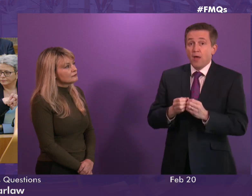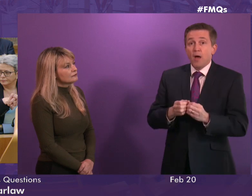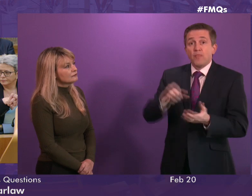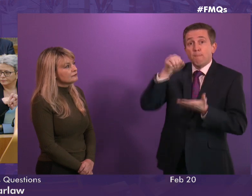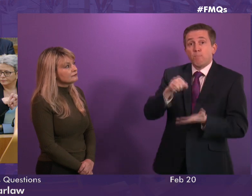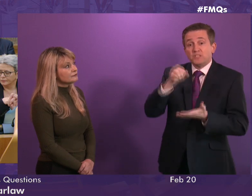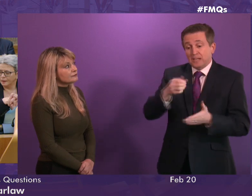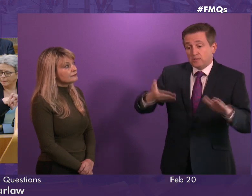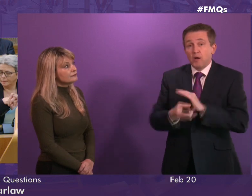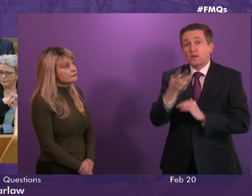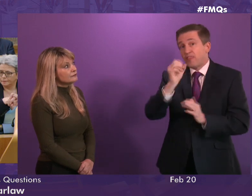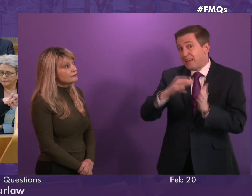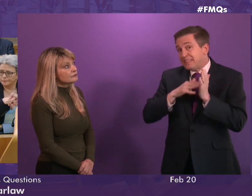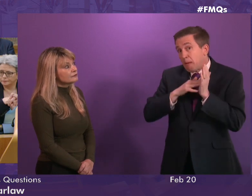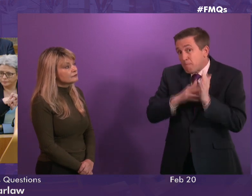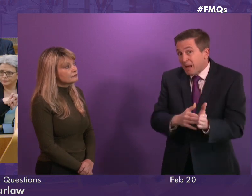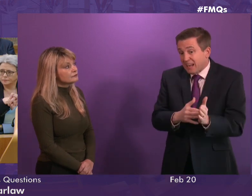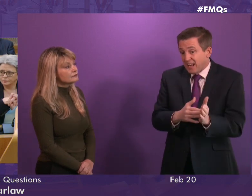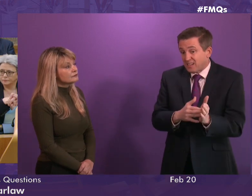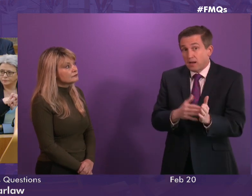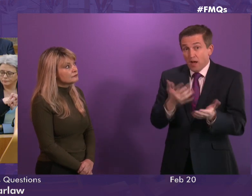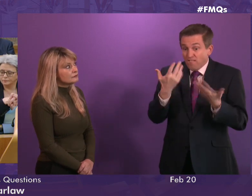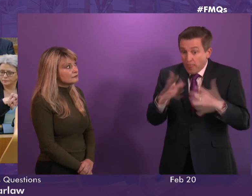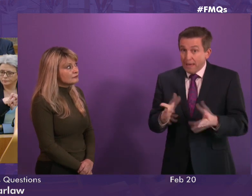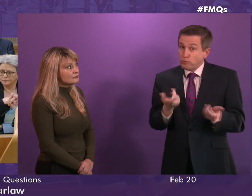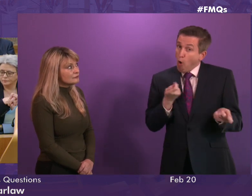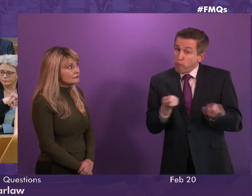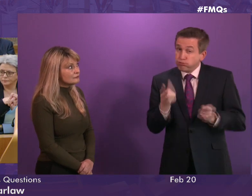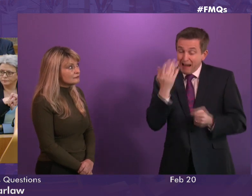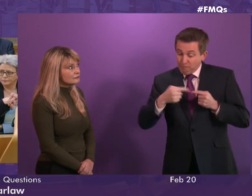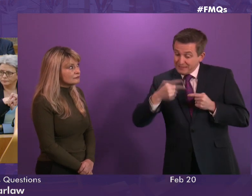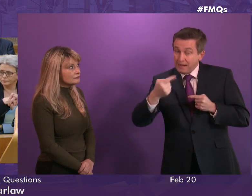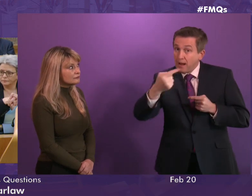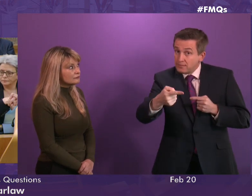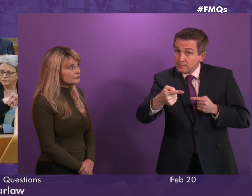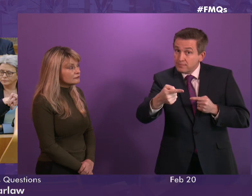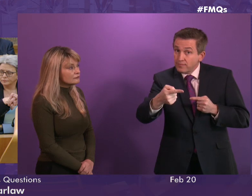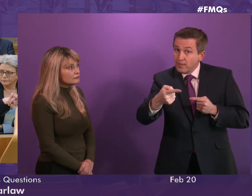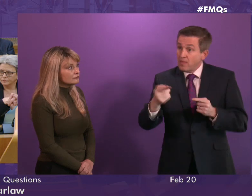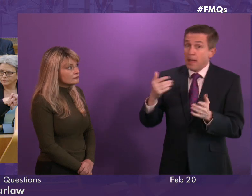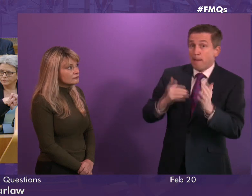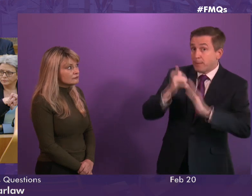of that which the police need just to stand still, and the capital budget faces a real-terms